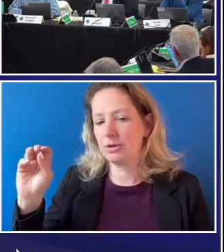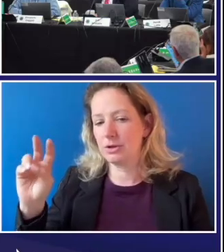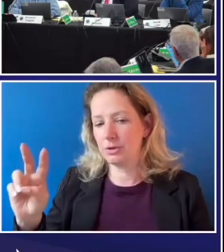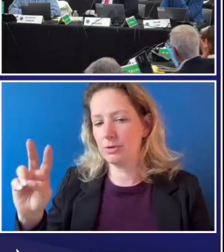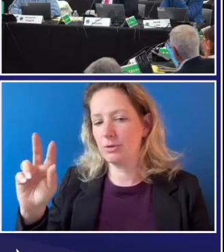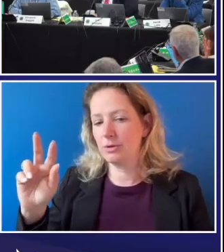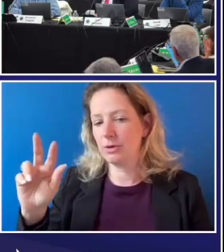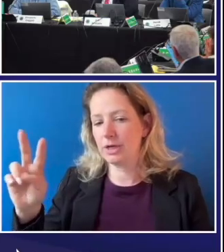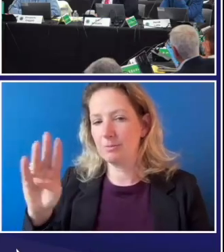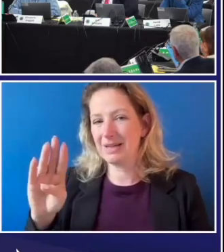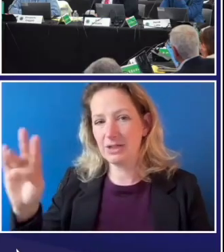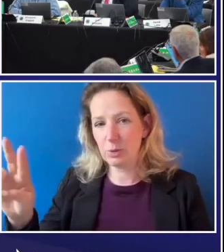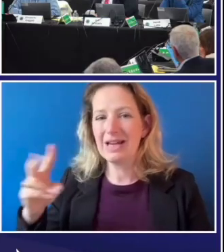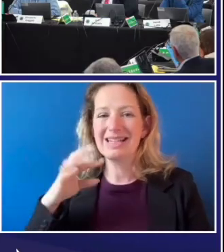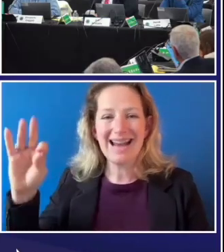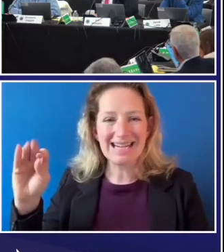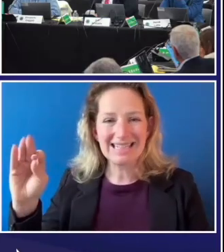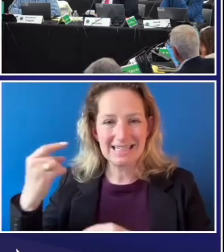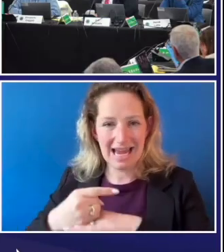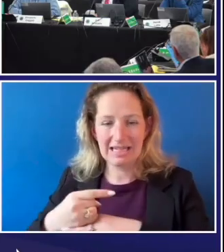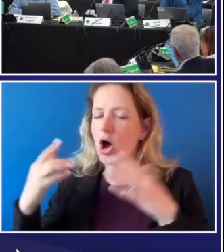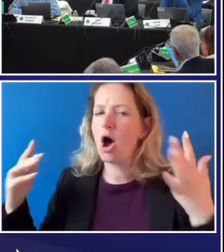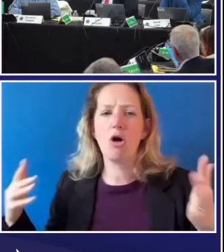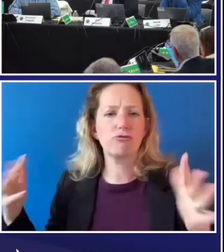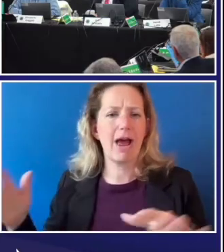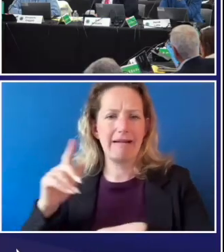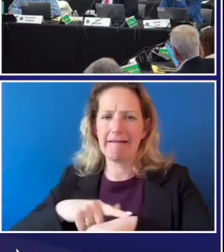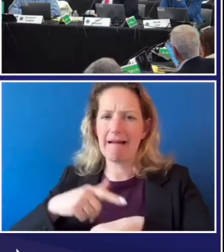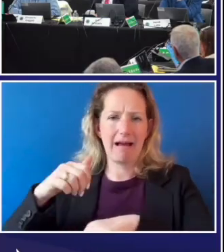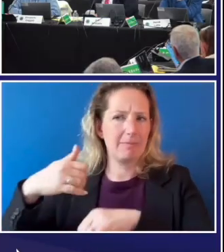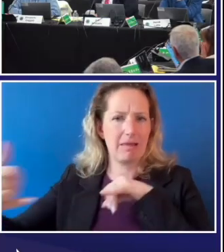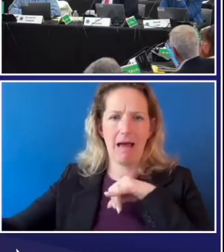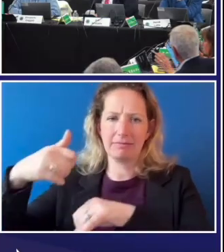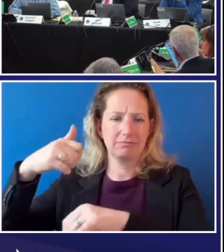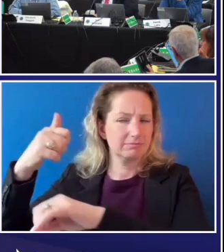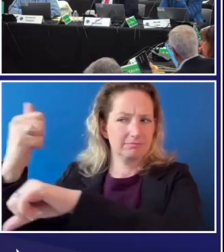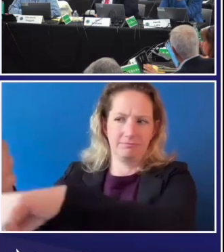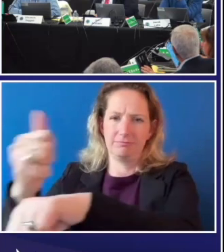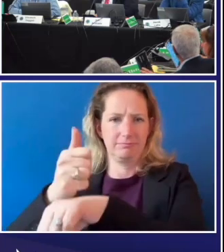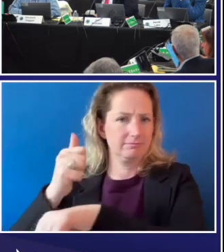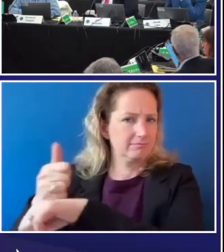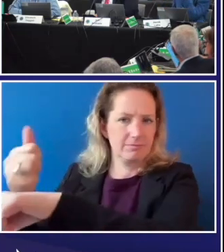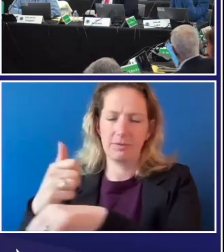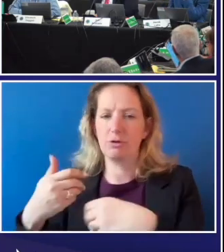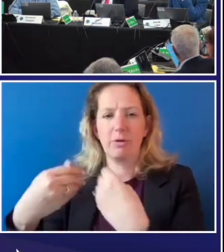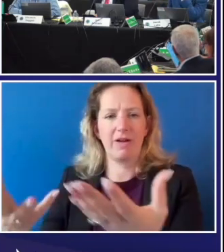These are, uh, timelines that have already been placed on the department staff. In order to provide draft staff analyses in those areas.